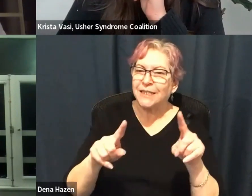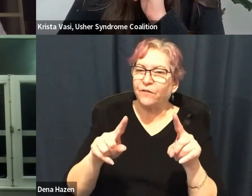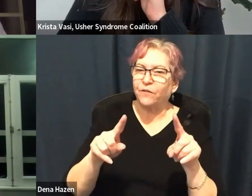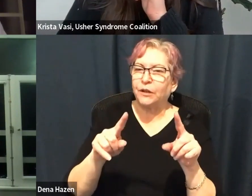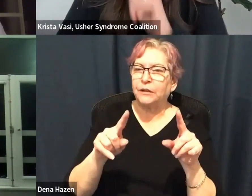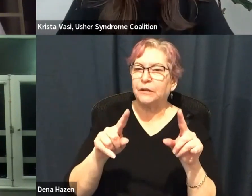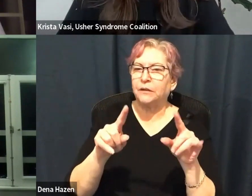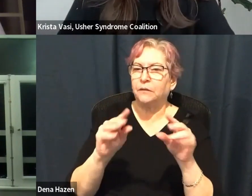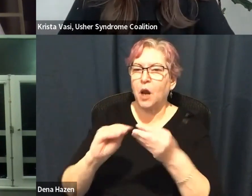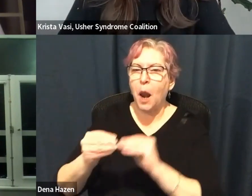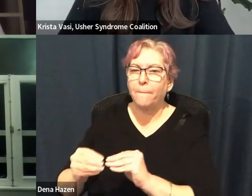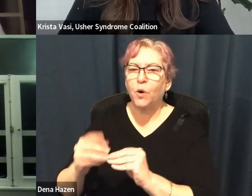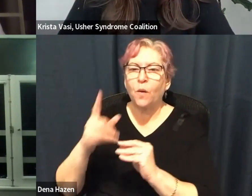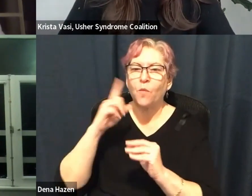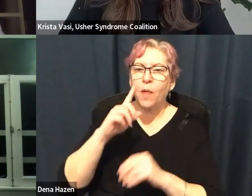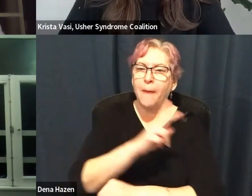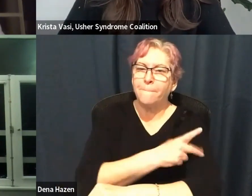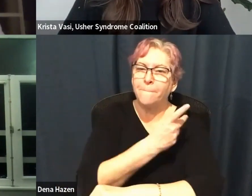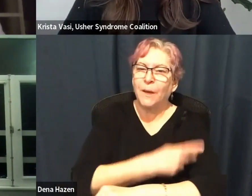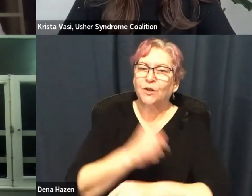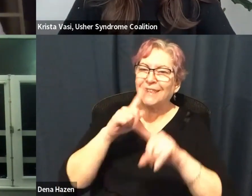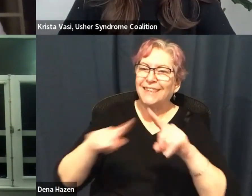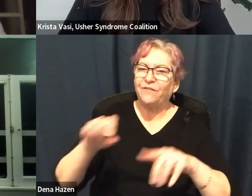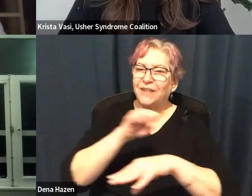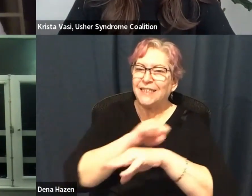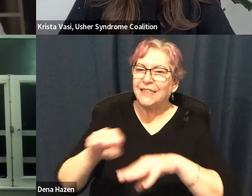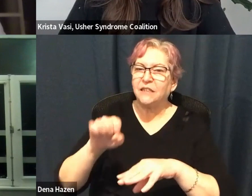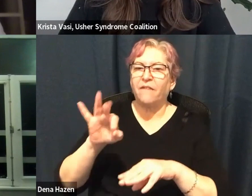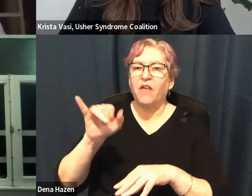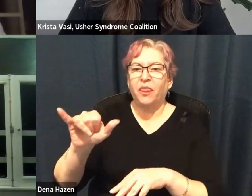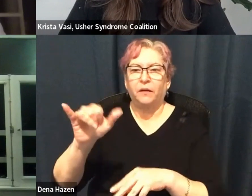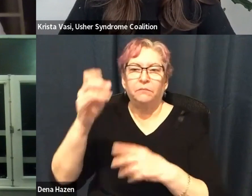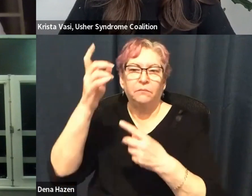because the patients are at a different stage of disease.